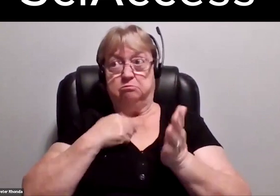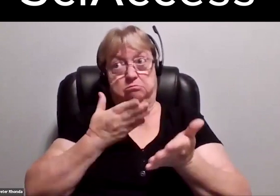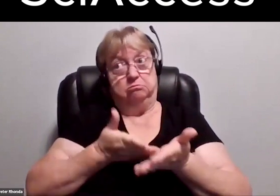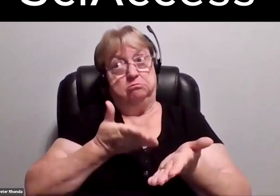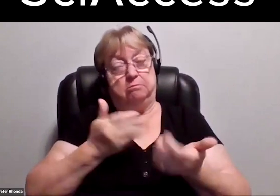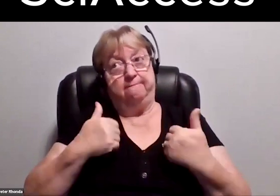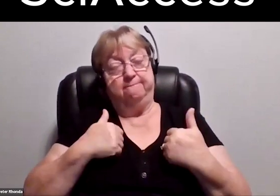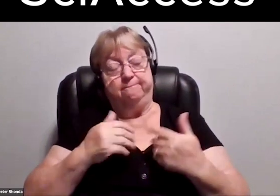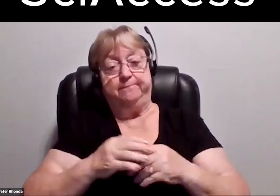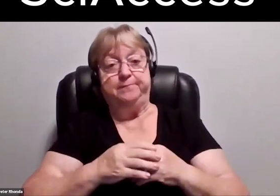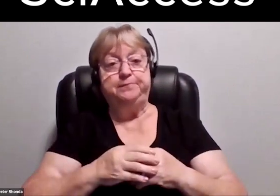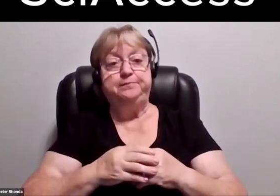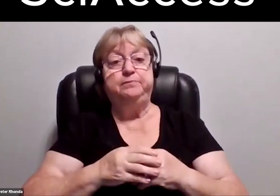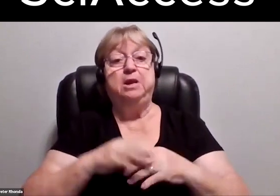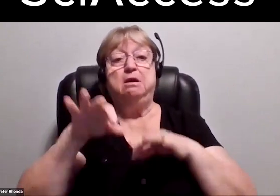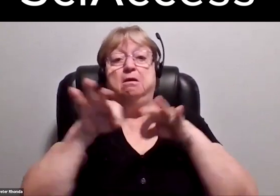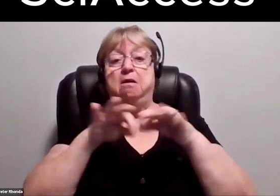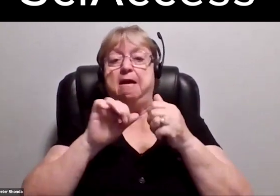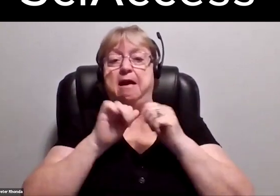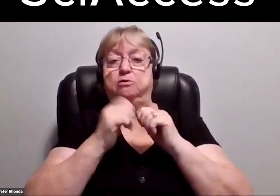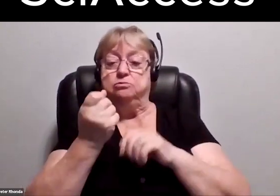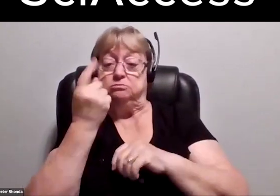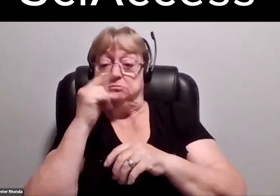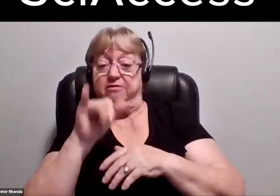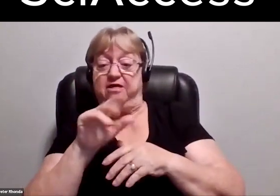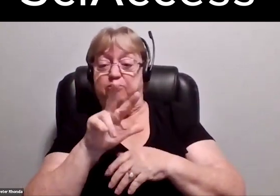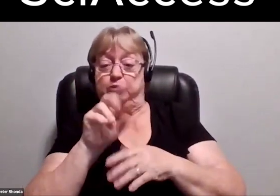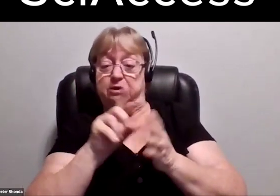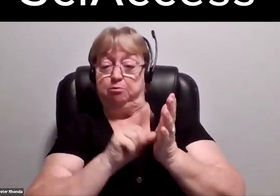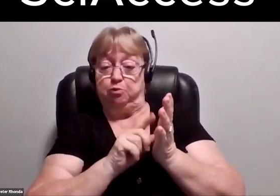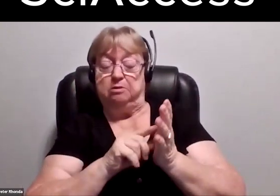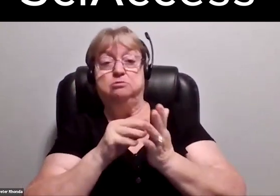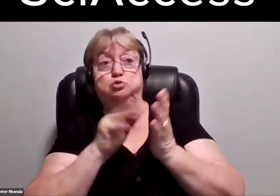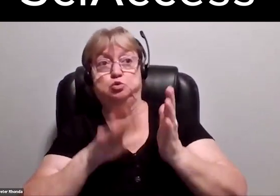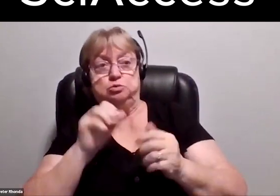Given instruction on how to interpret the print, students could ascertain the data represented.